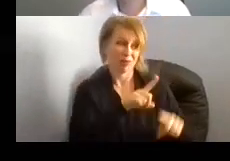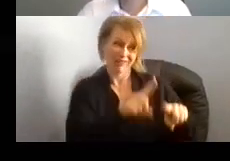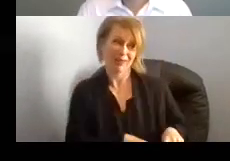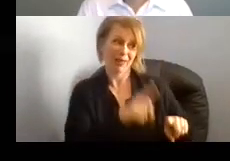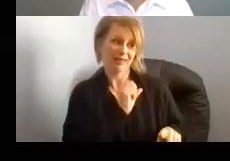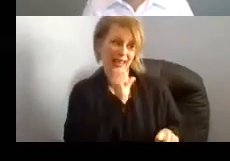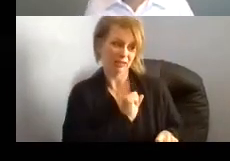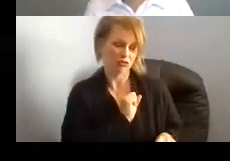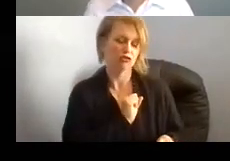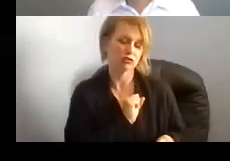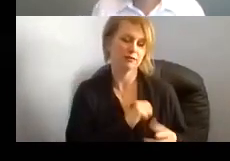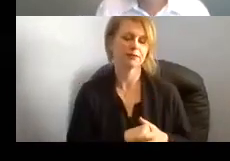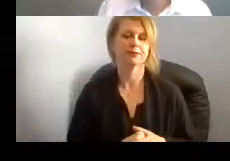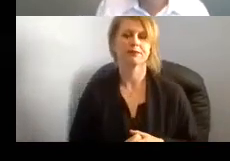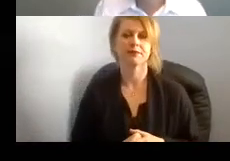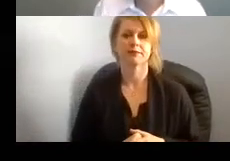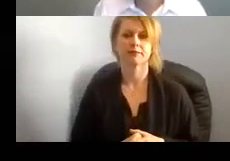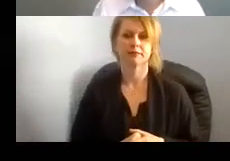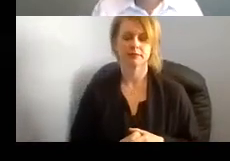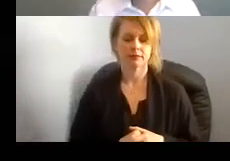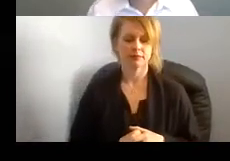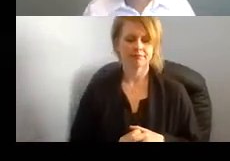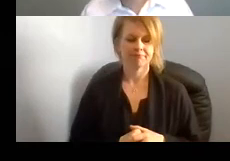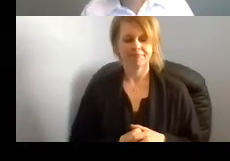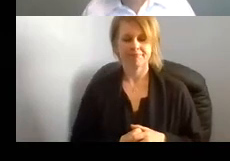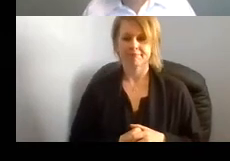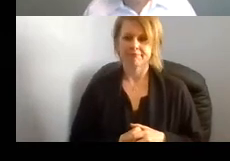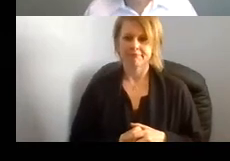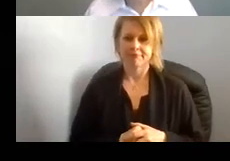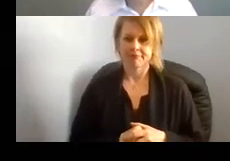So when you’re talking about kind of primary grades – 5-year-olds,